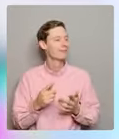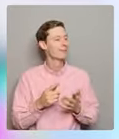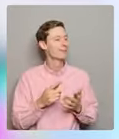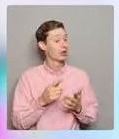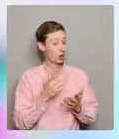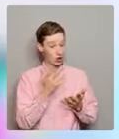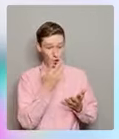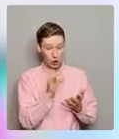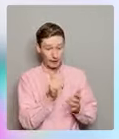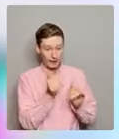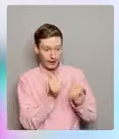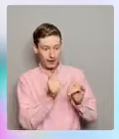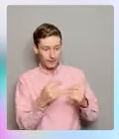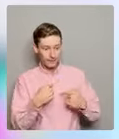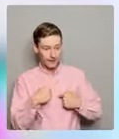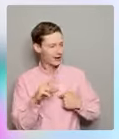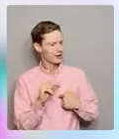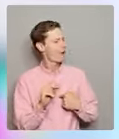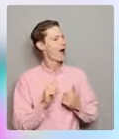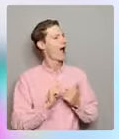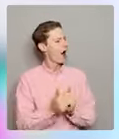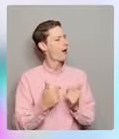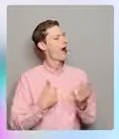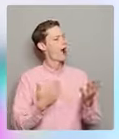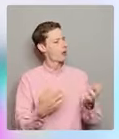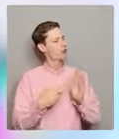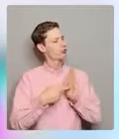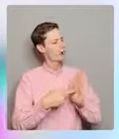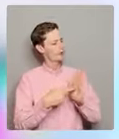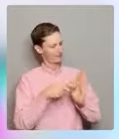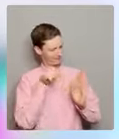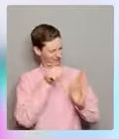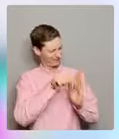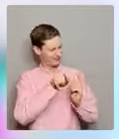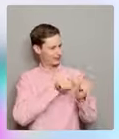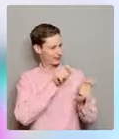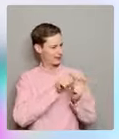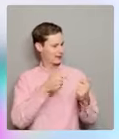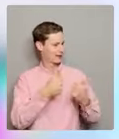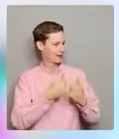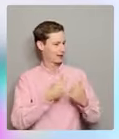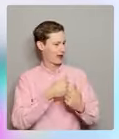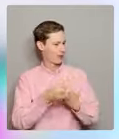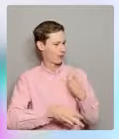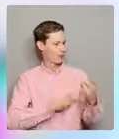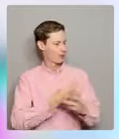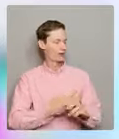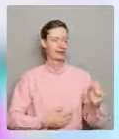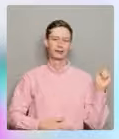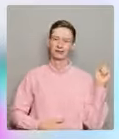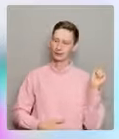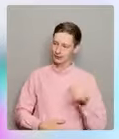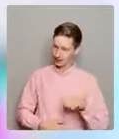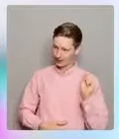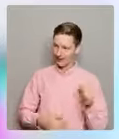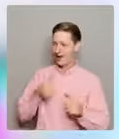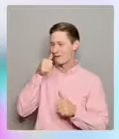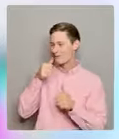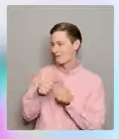about making my avatar look exactly like me. It's about making it look how I wanna be represented in a specific game world. Yes, I remember actually,